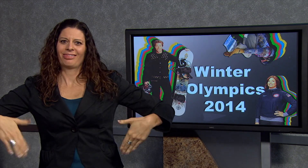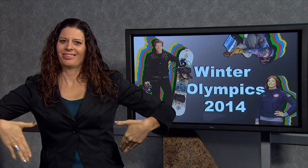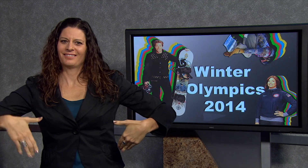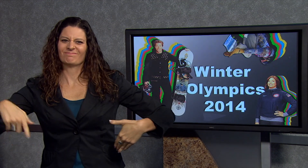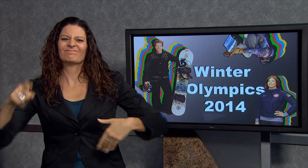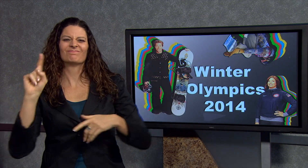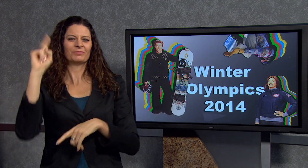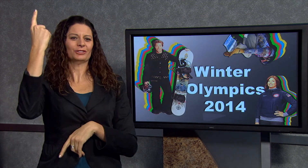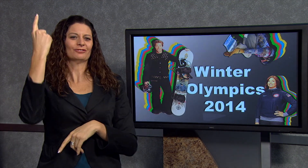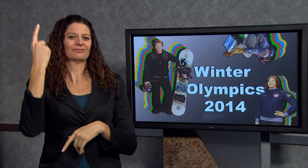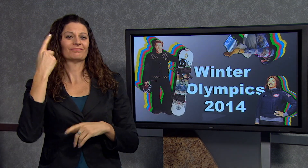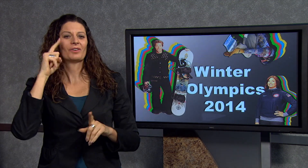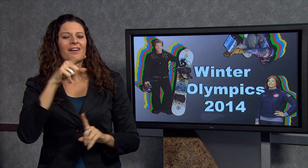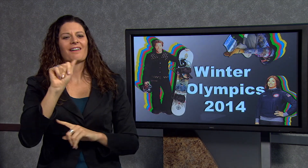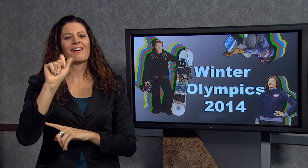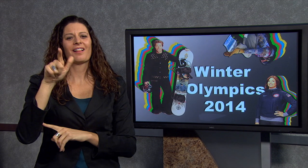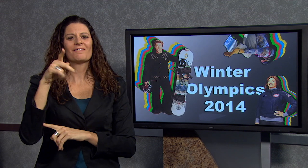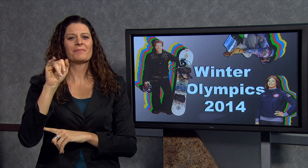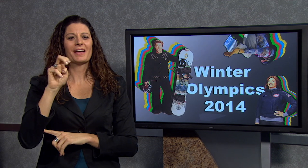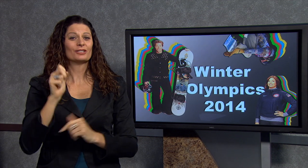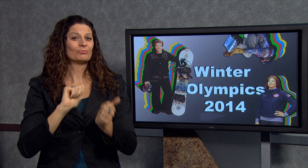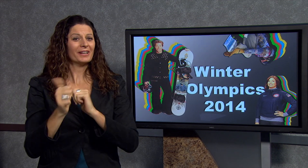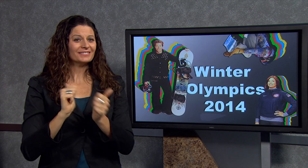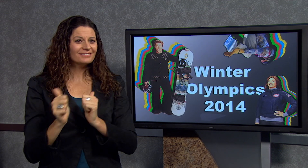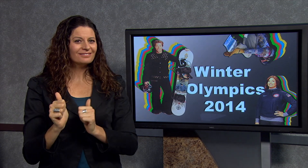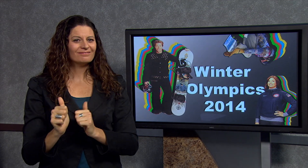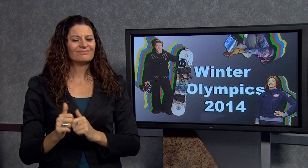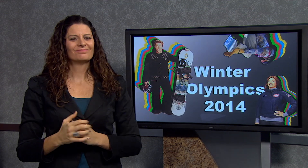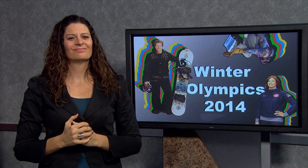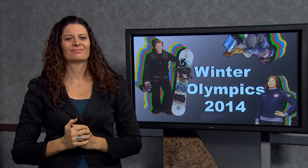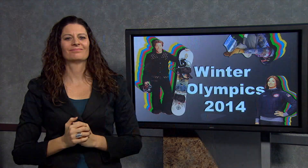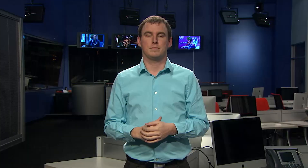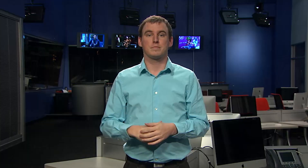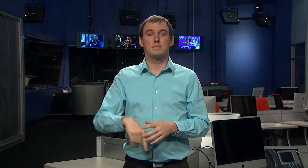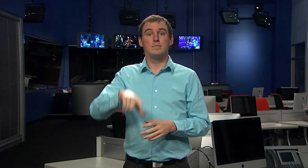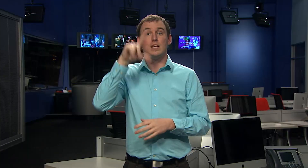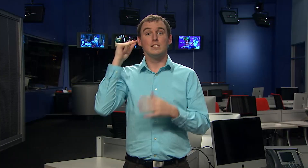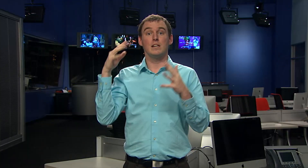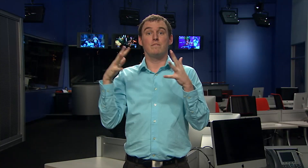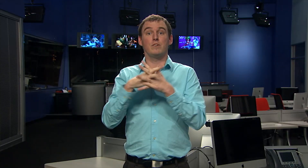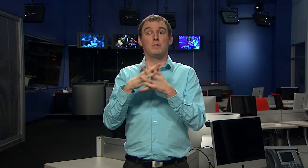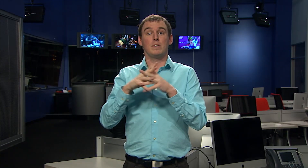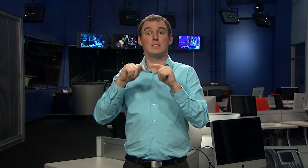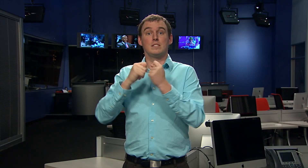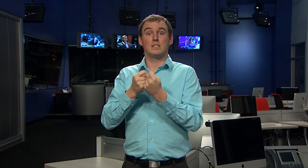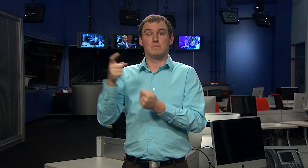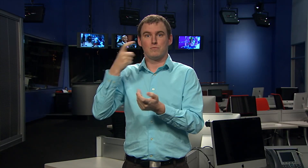THAN ANY OTHER U-S FEMALE ALPINE RACER.